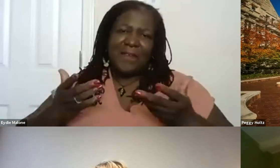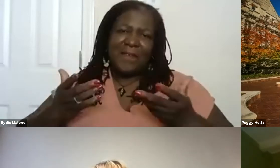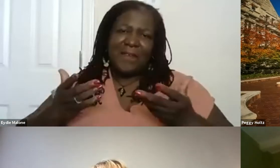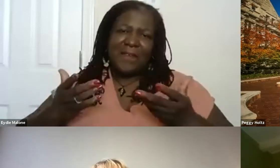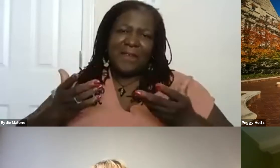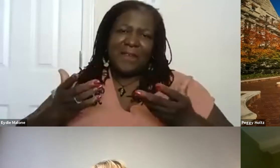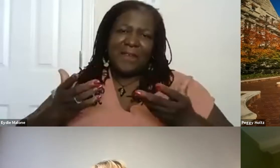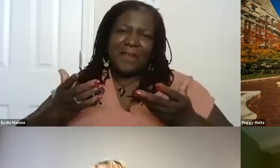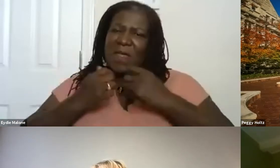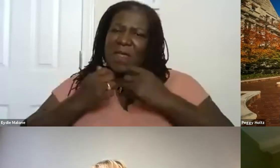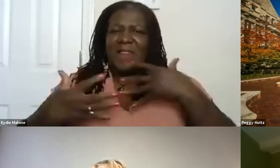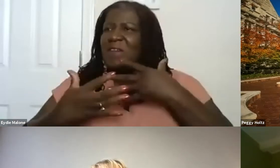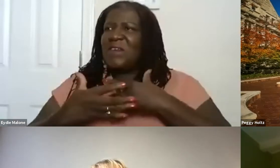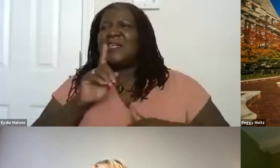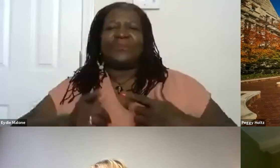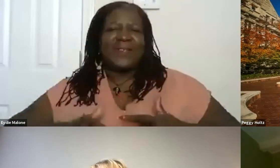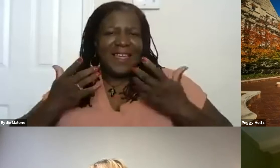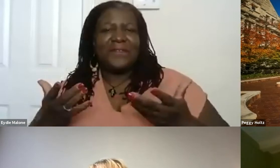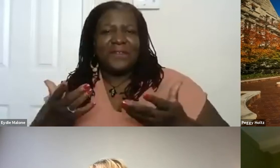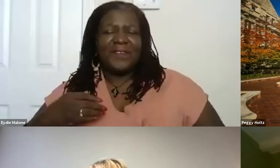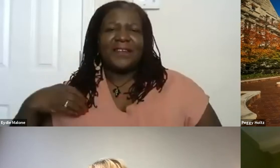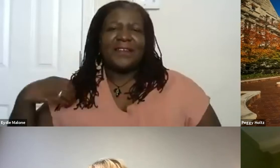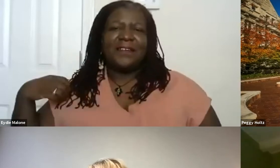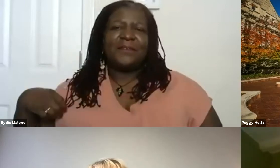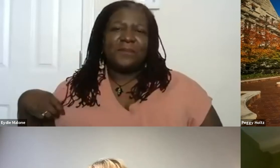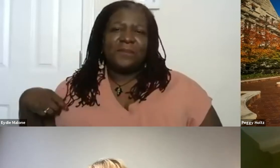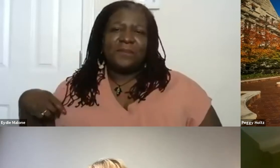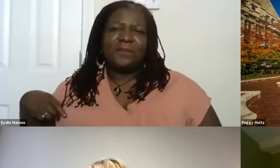and the virus, you know, taking over their lives.